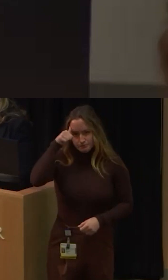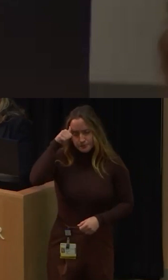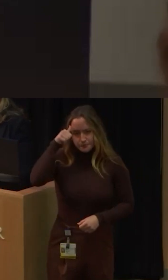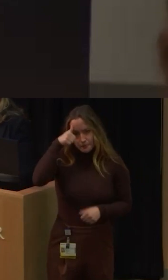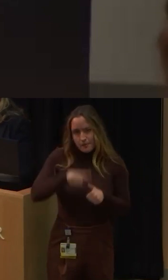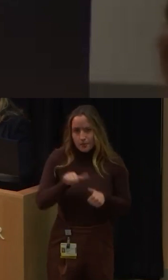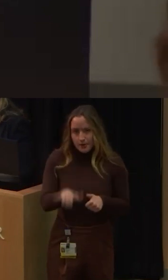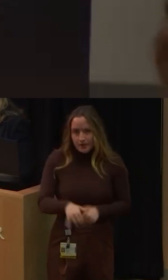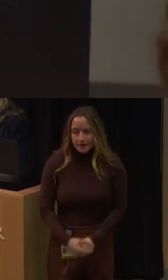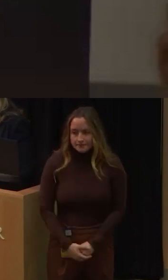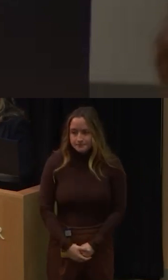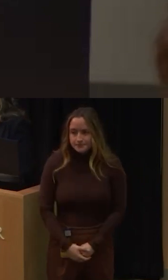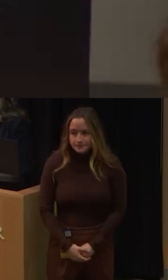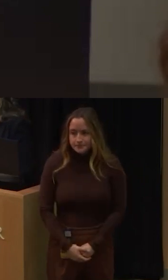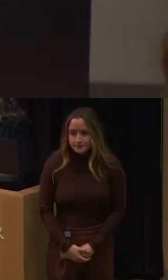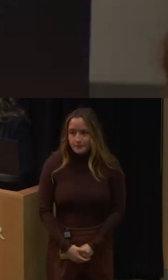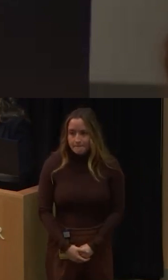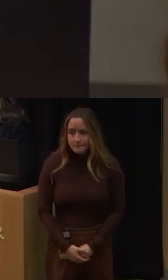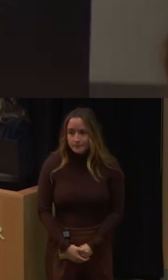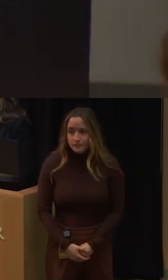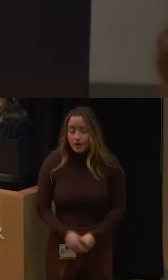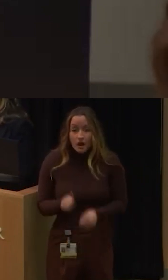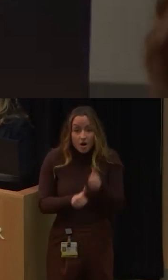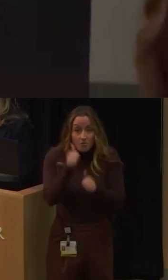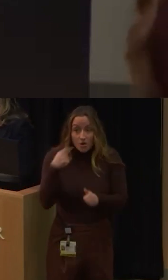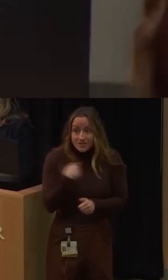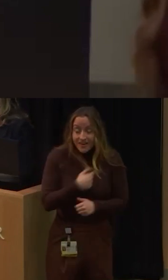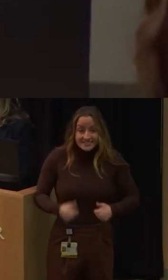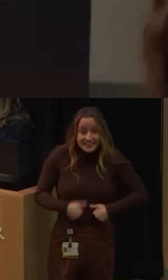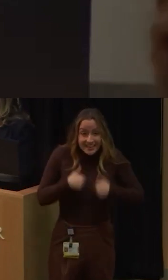Most of us live in this city, love this city. It's a beautiful city.